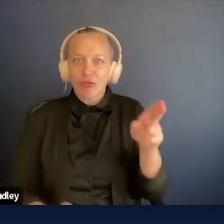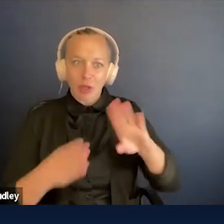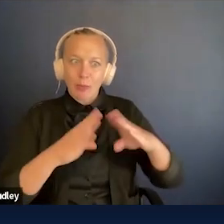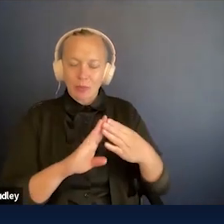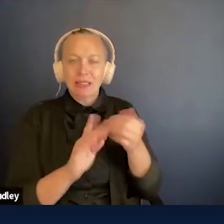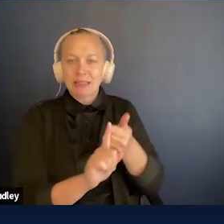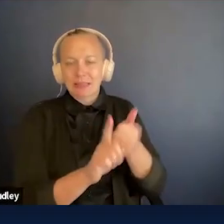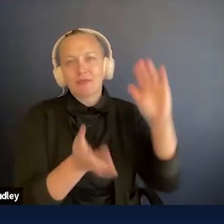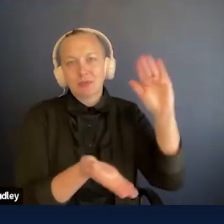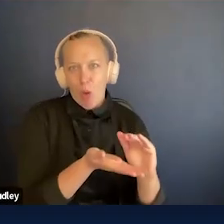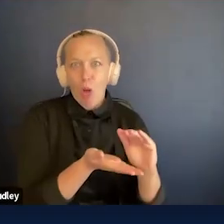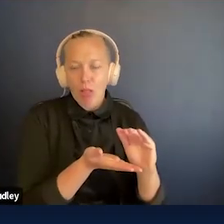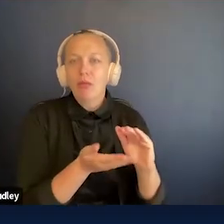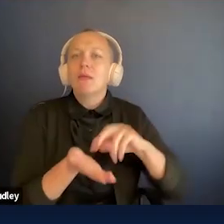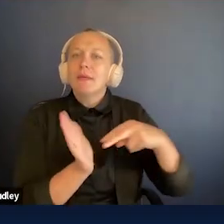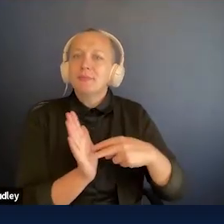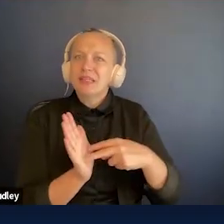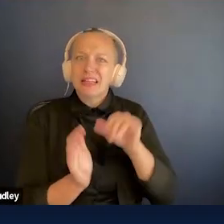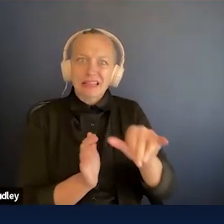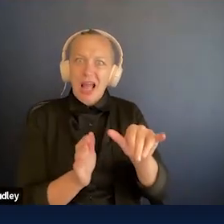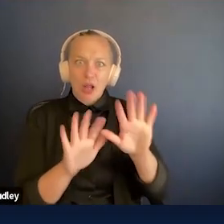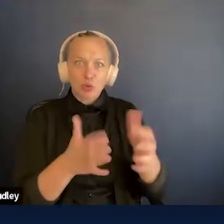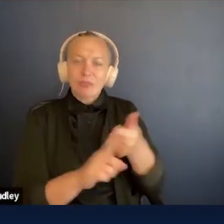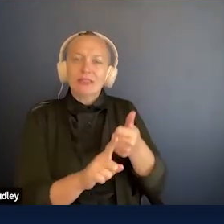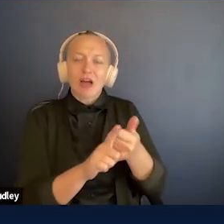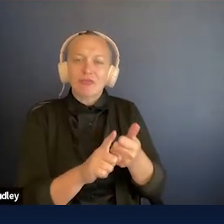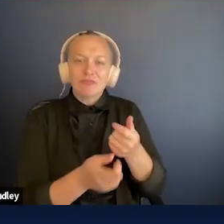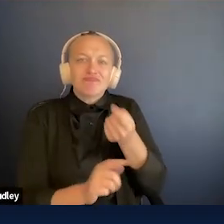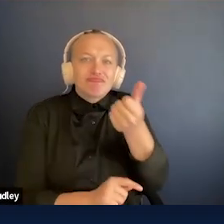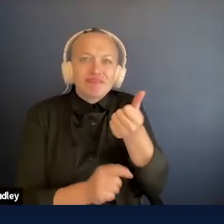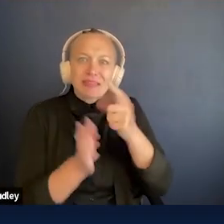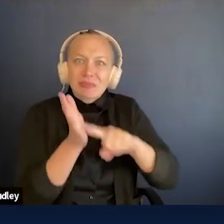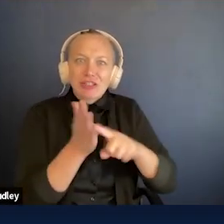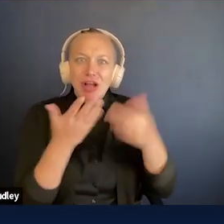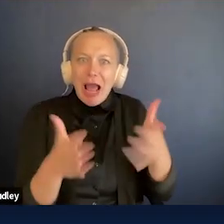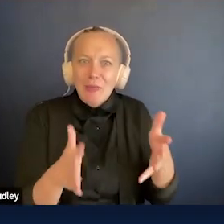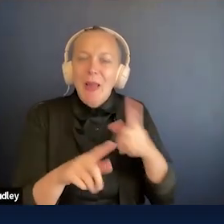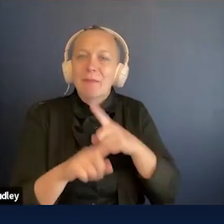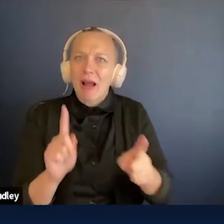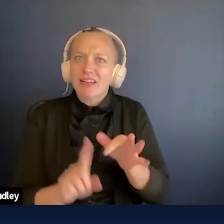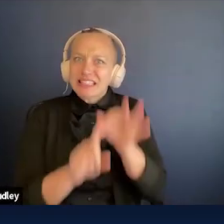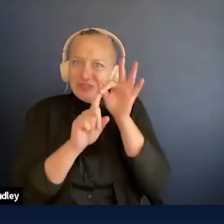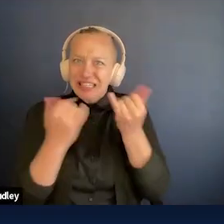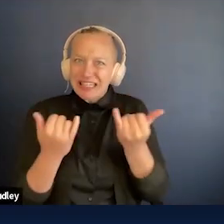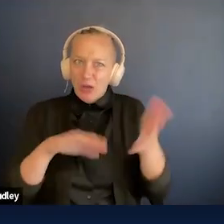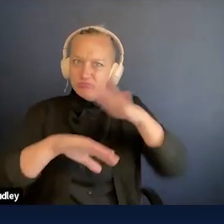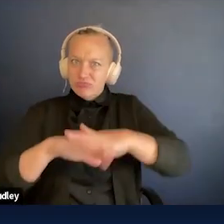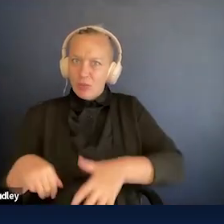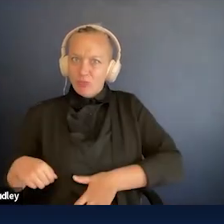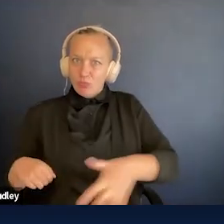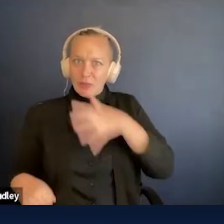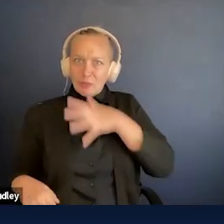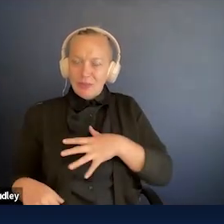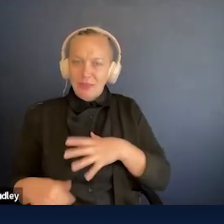Small sample sizes often drive this grouping, but it kind of… Um, upstairs, unique challenges of signing deaf pregnant women. Um, some deep unit barriers.